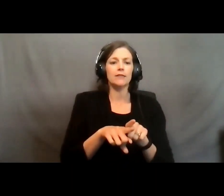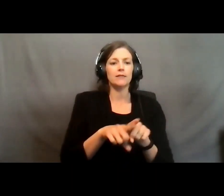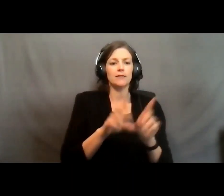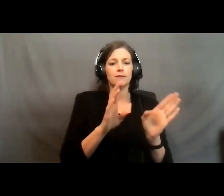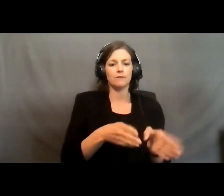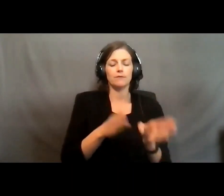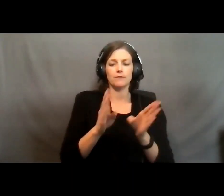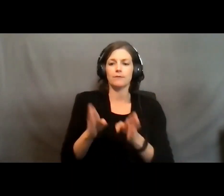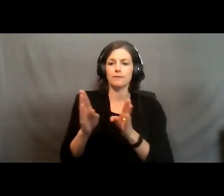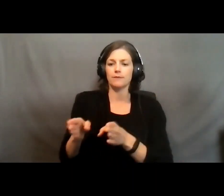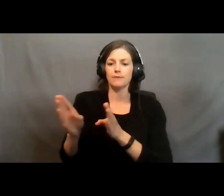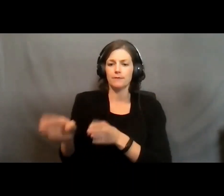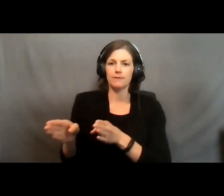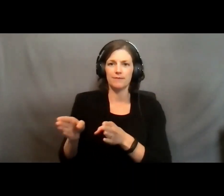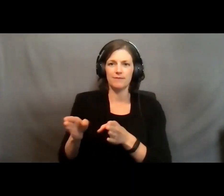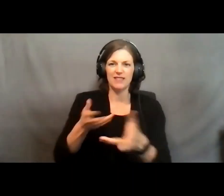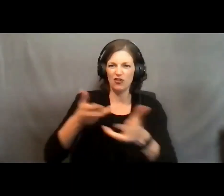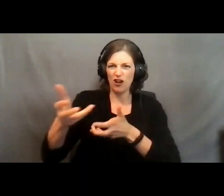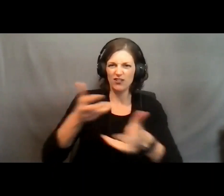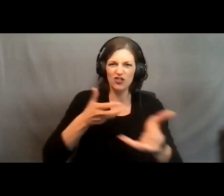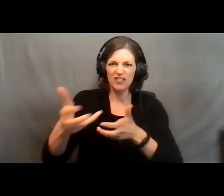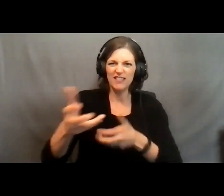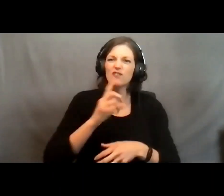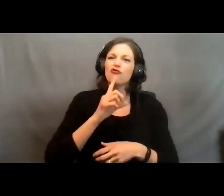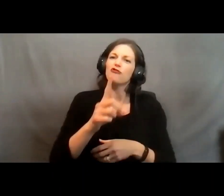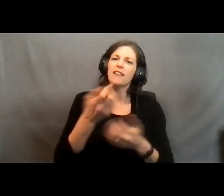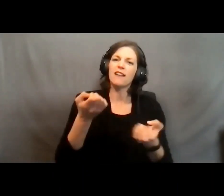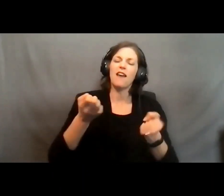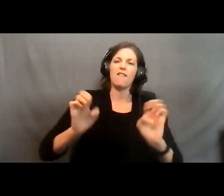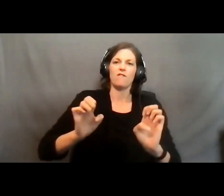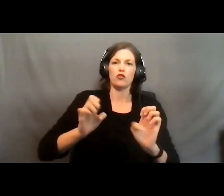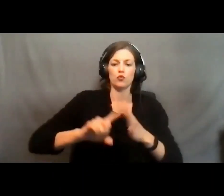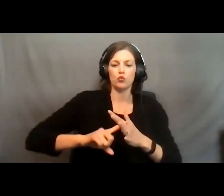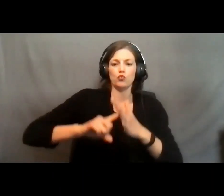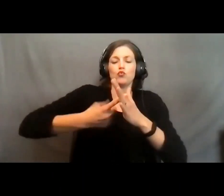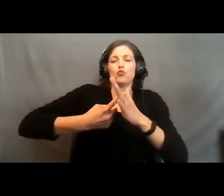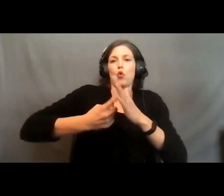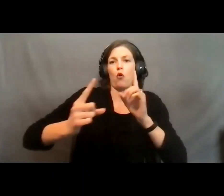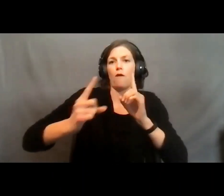presenters but really is an effort to generate a 13:39:09 conversation so that